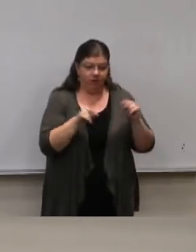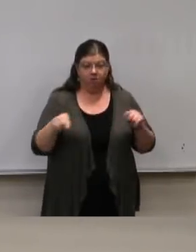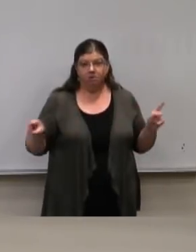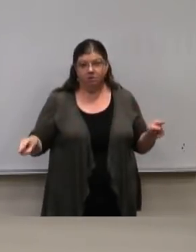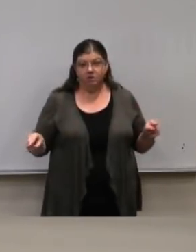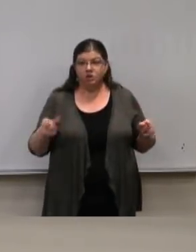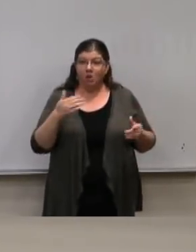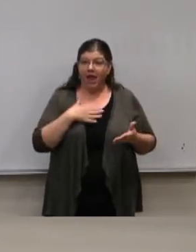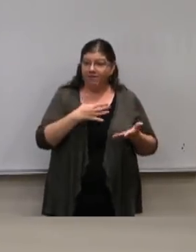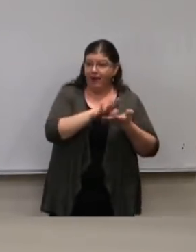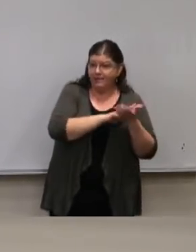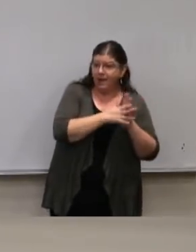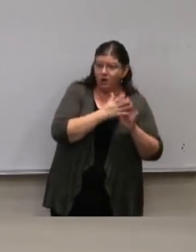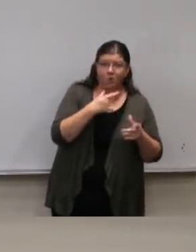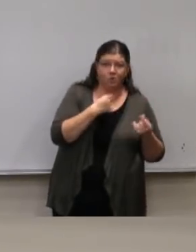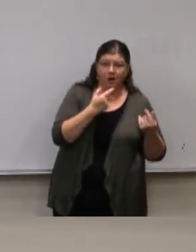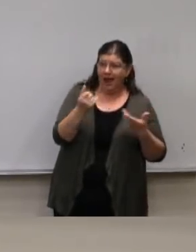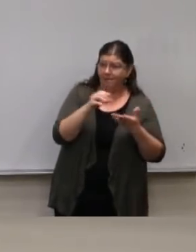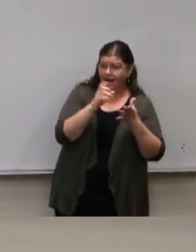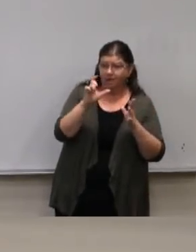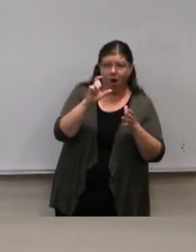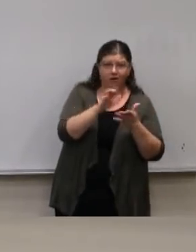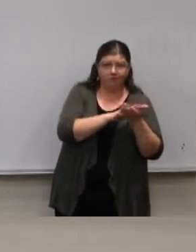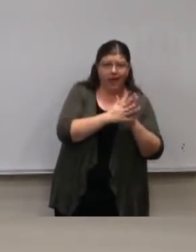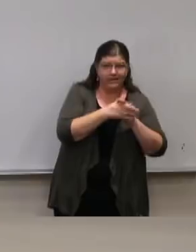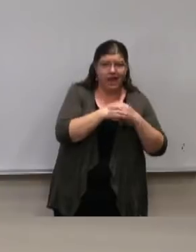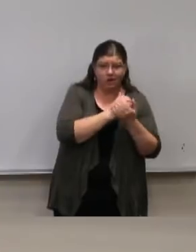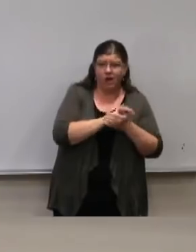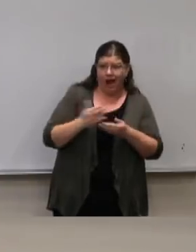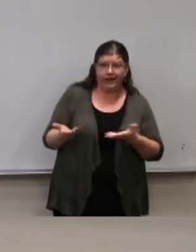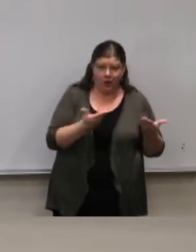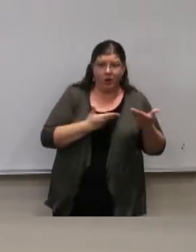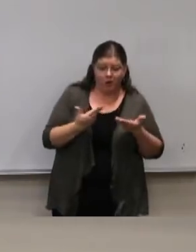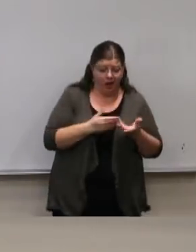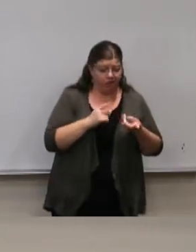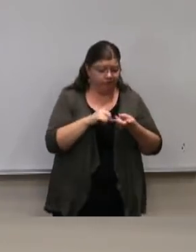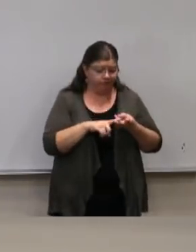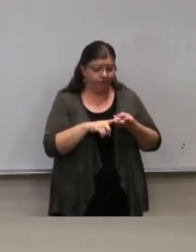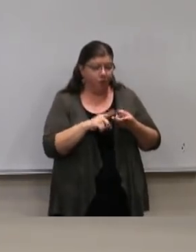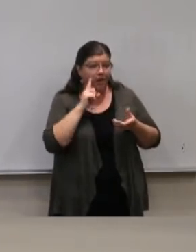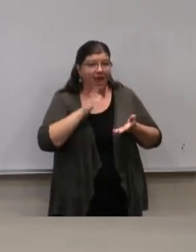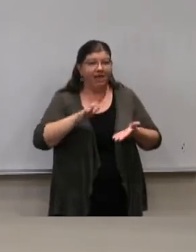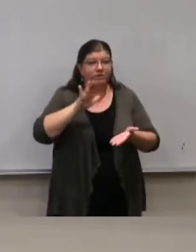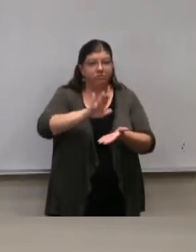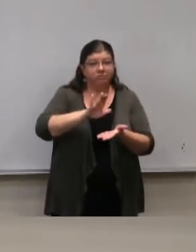I got my little bottle here, then I carry around. We've got hand sanitizing stations all over campus.